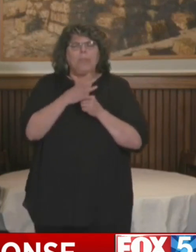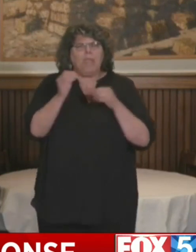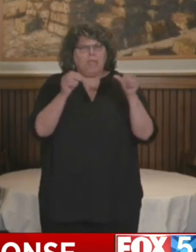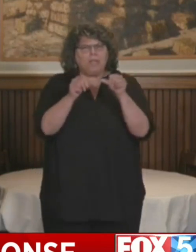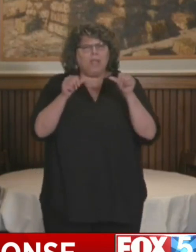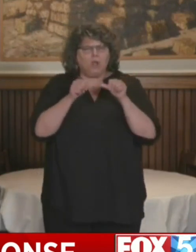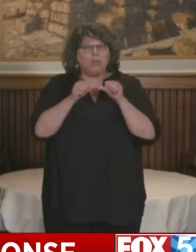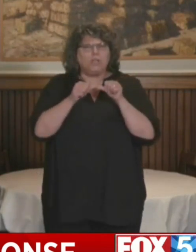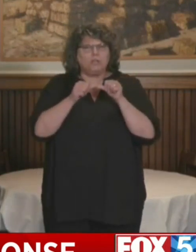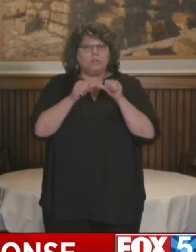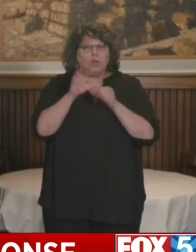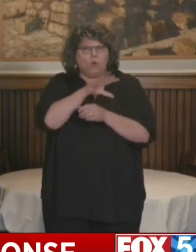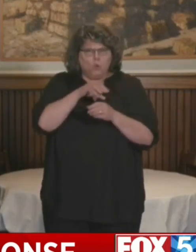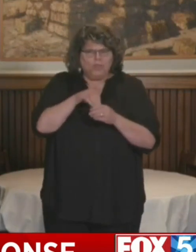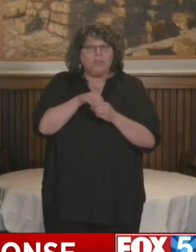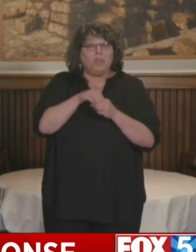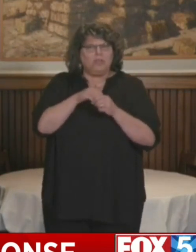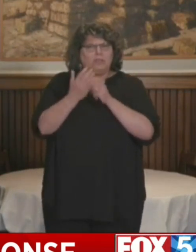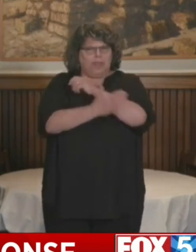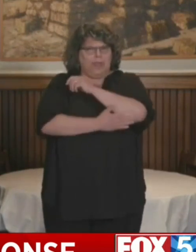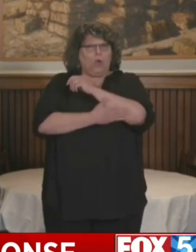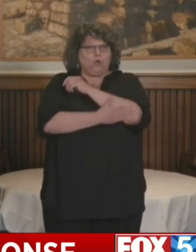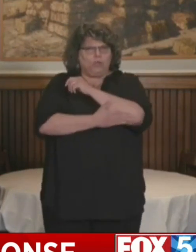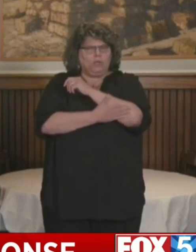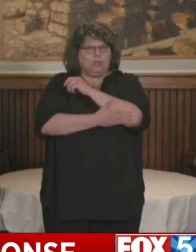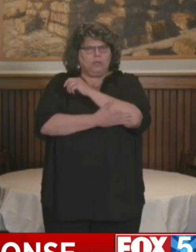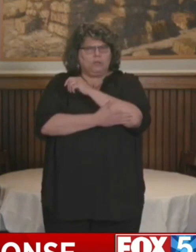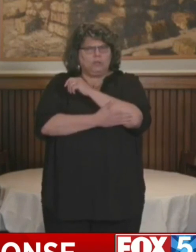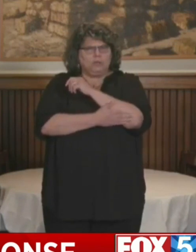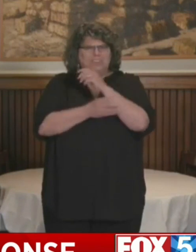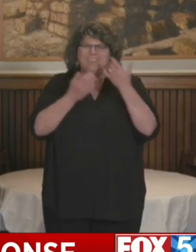COUNTIES, PARTICULARLY AND ARE IN AND AROUND OUR SKILLED